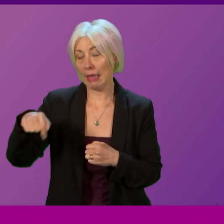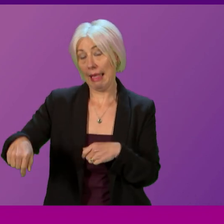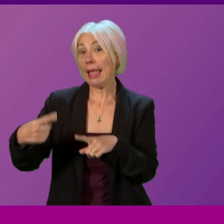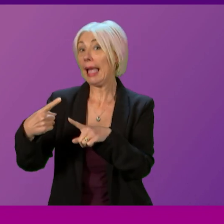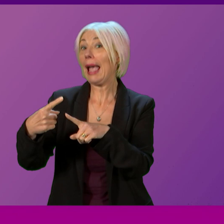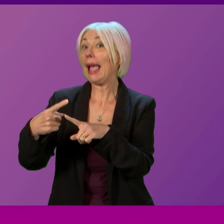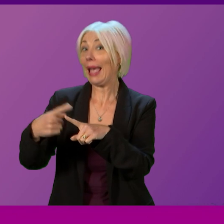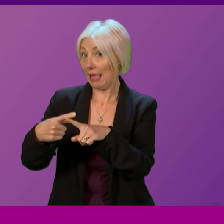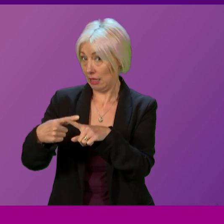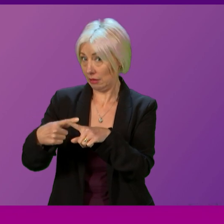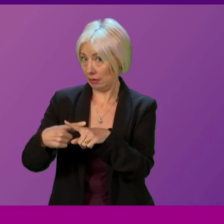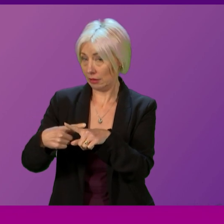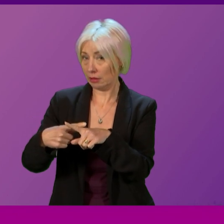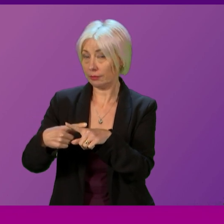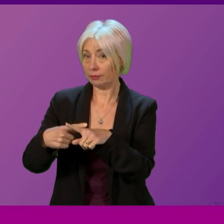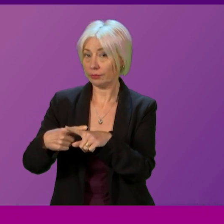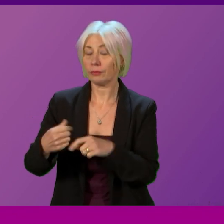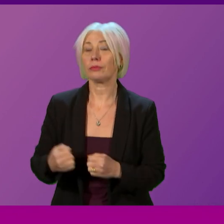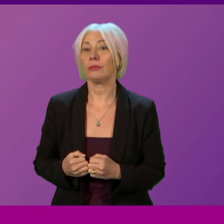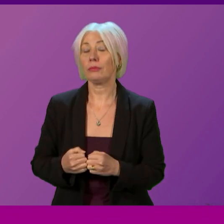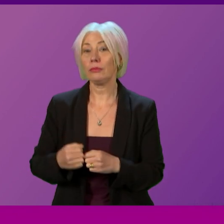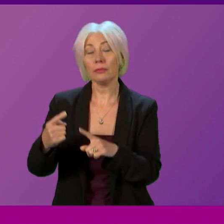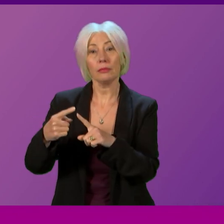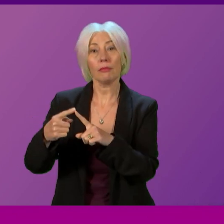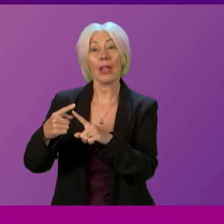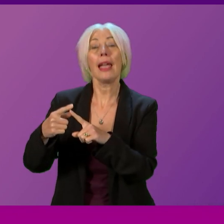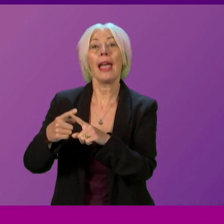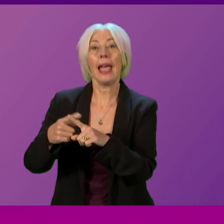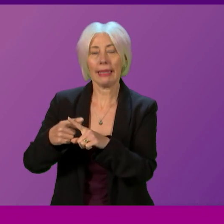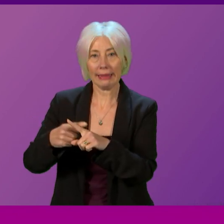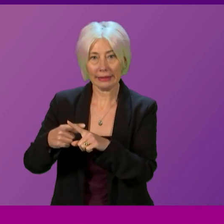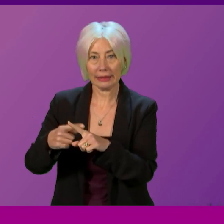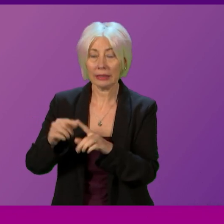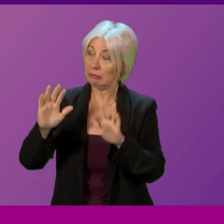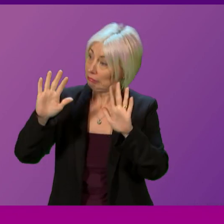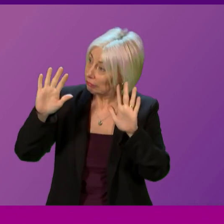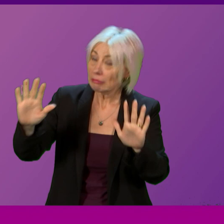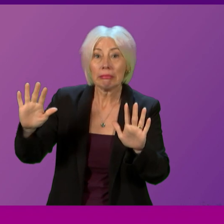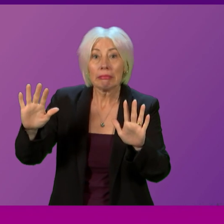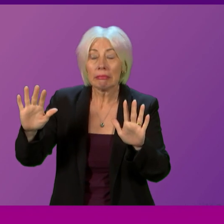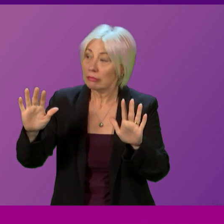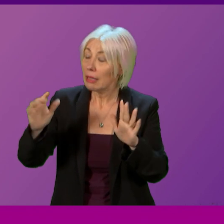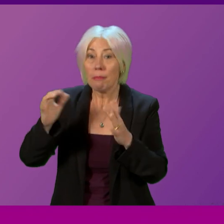In England, where, just in case anyone has forgotten—though I am sure that they have